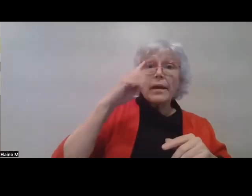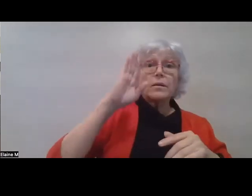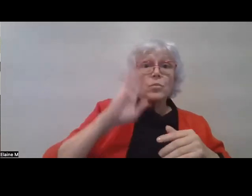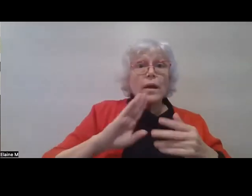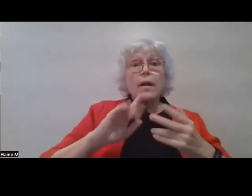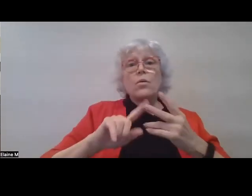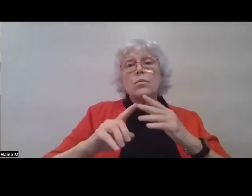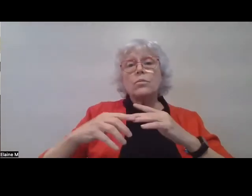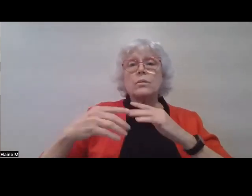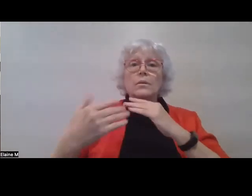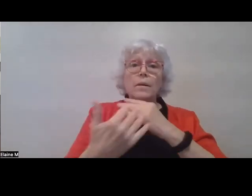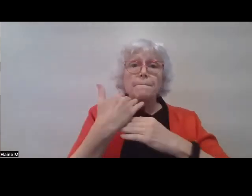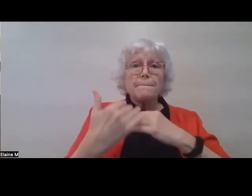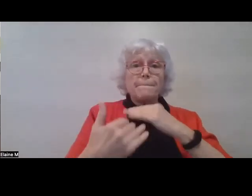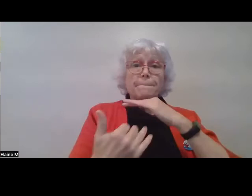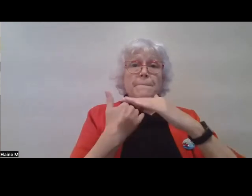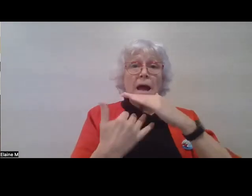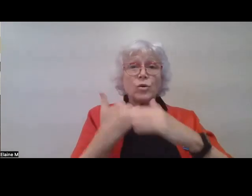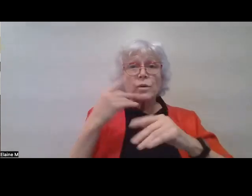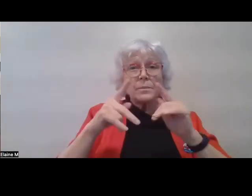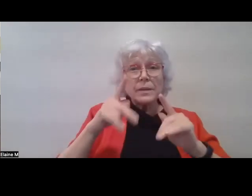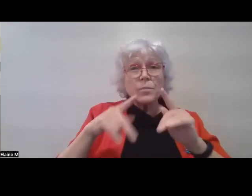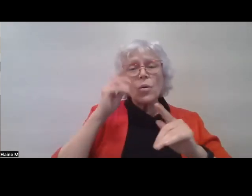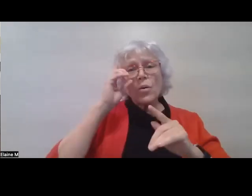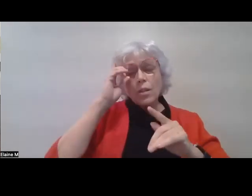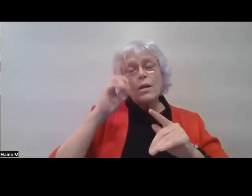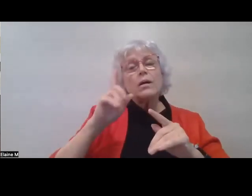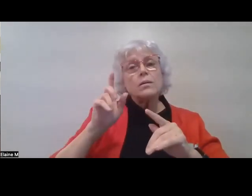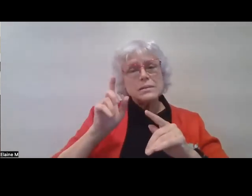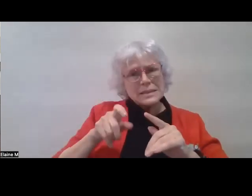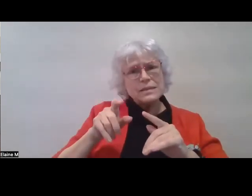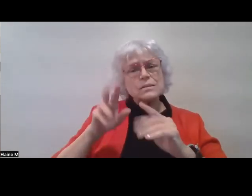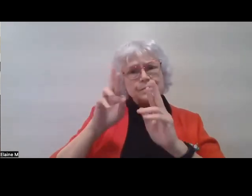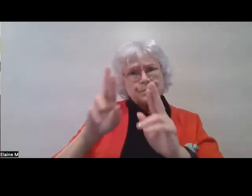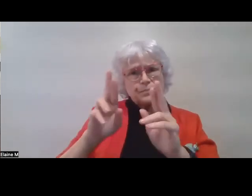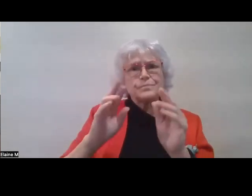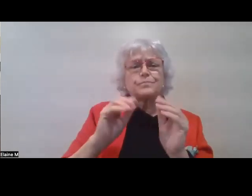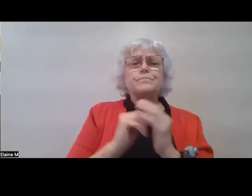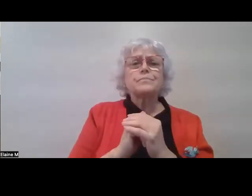women, queer people, and so many more must be taken. More importantly, we need to stop relying on